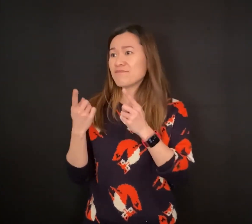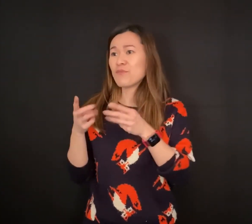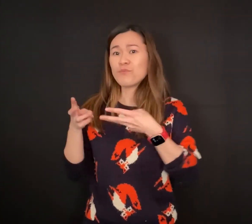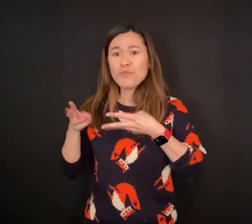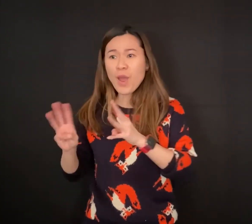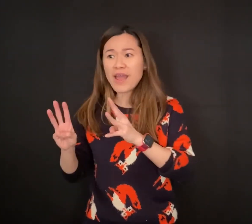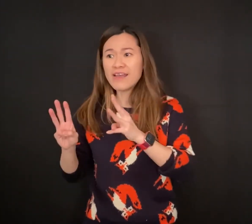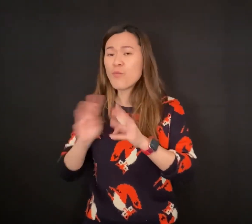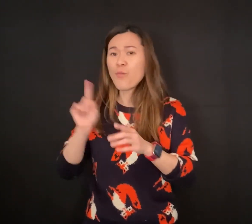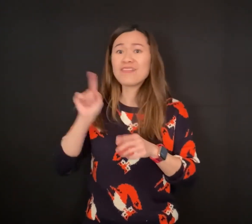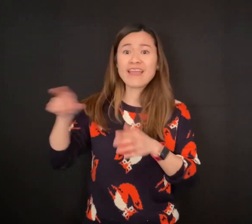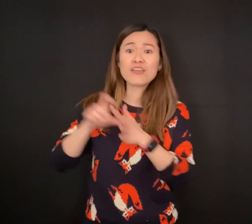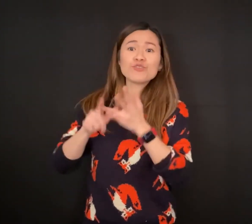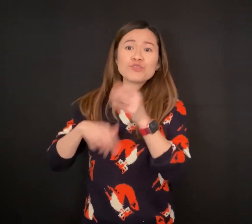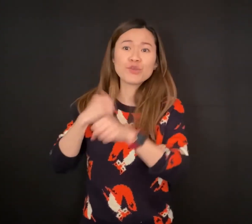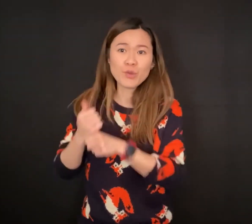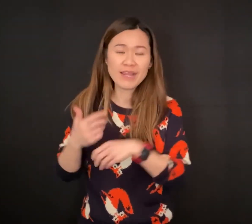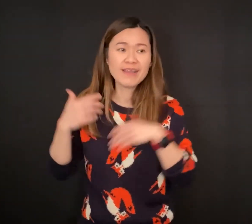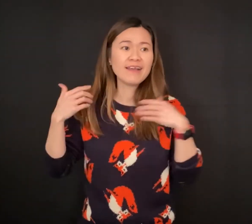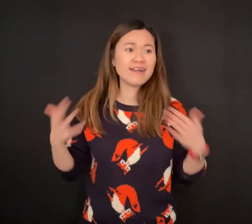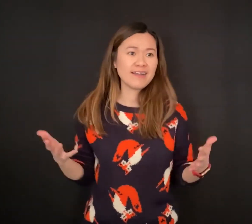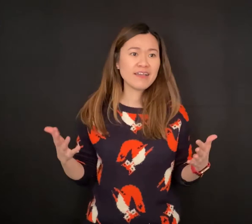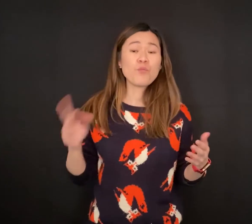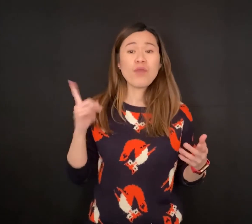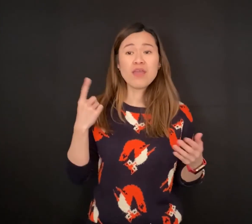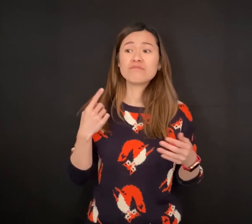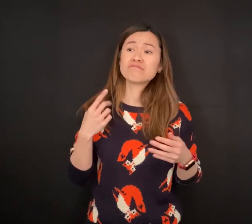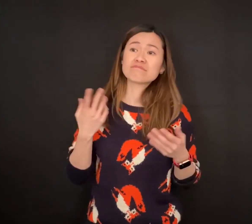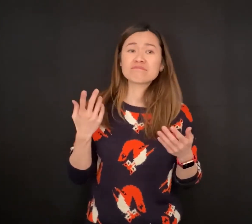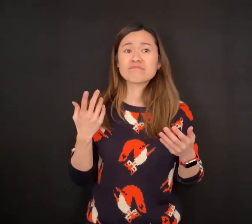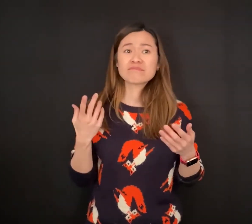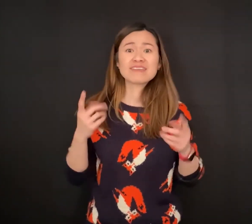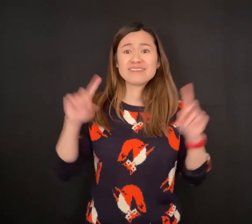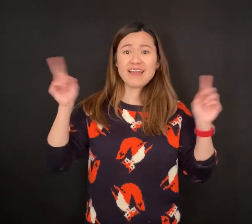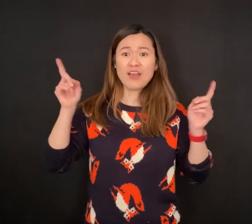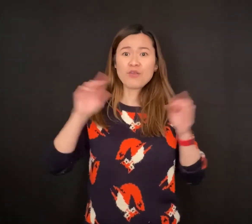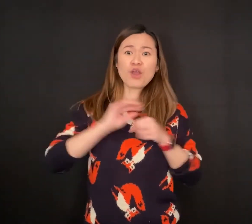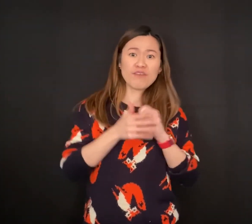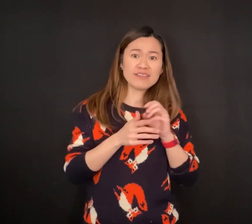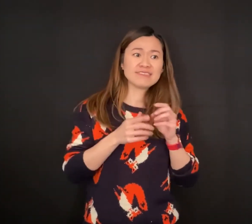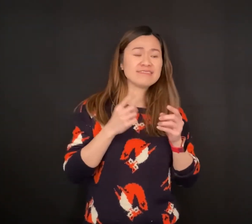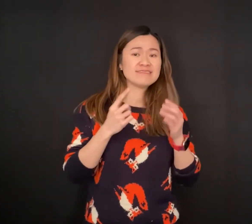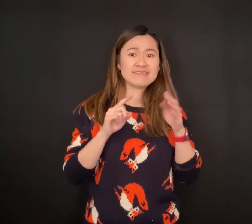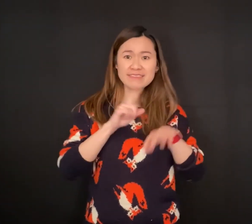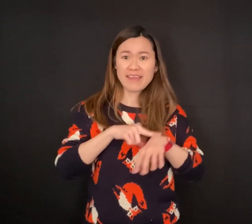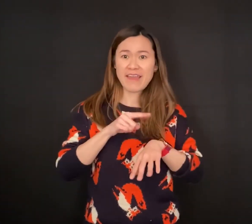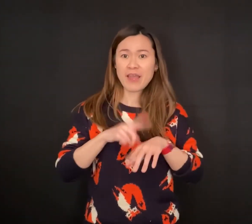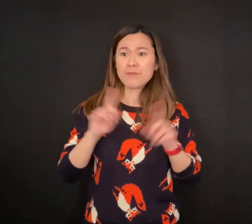They have different ways for what they've done to manage through COVID times,